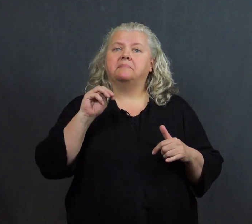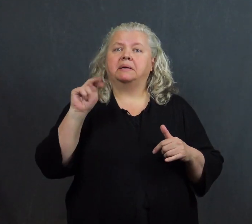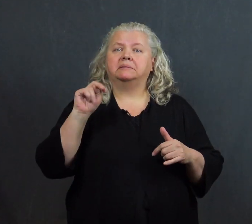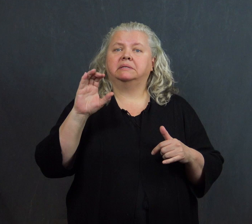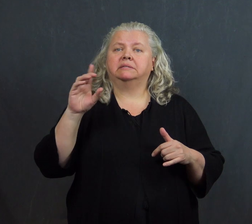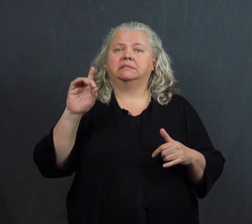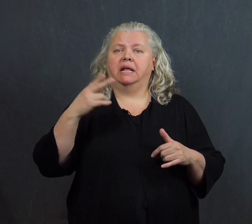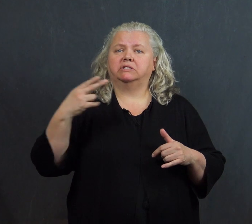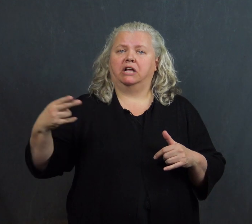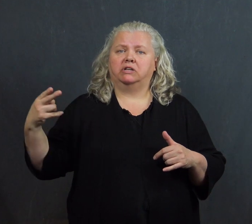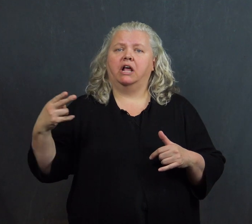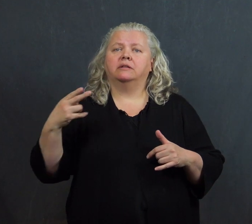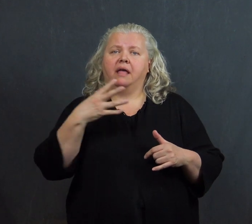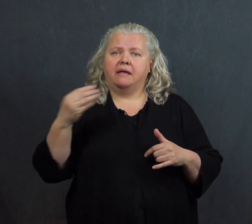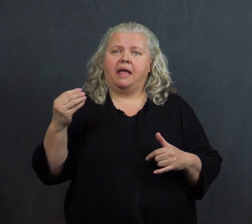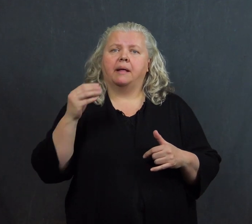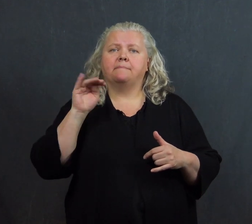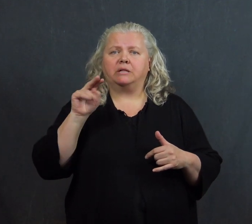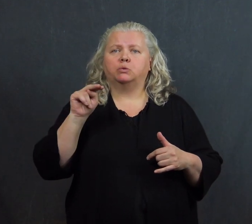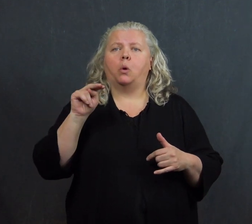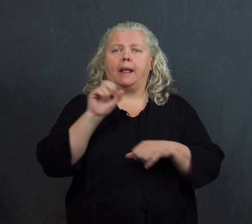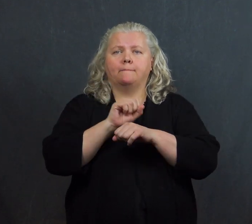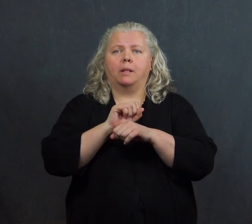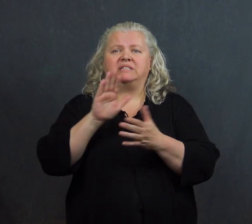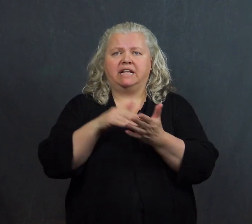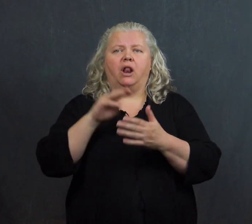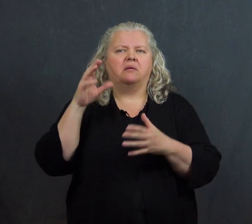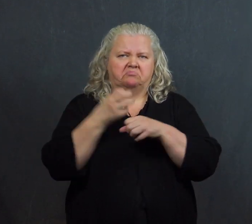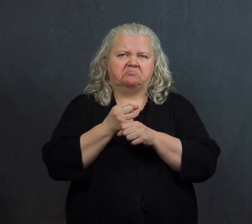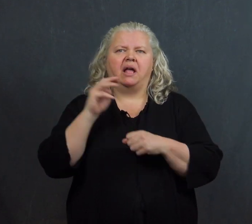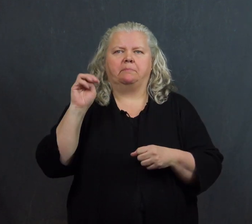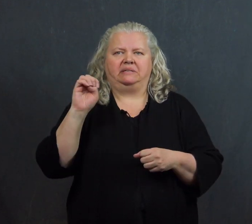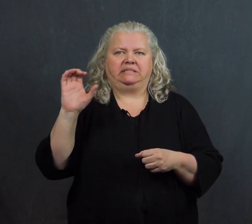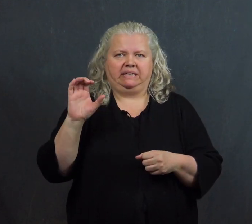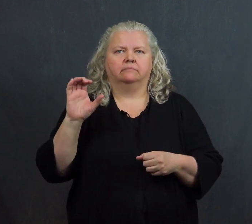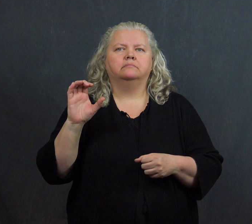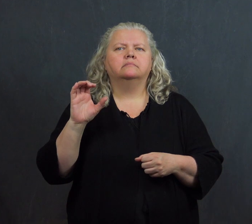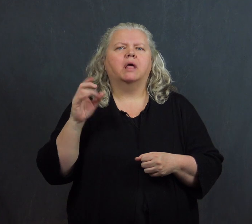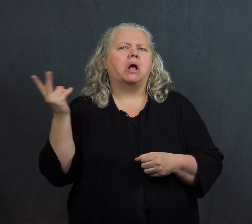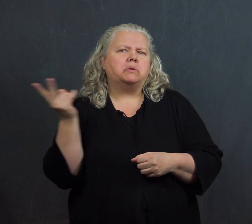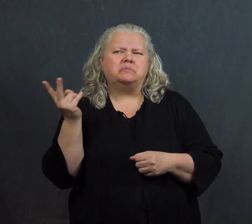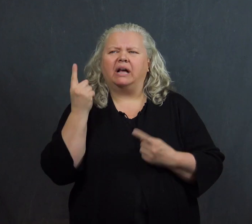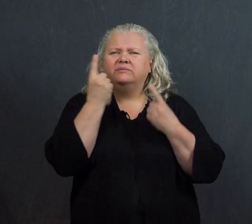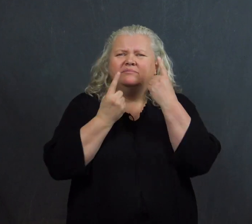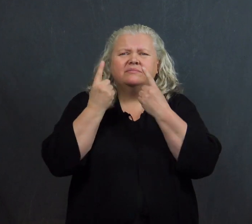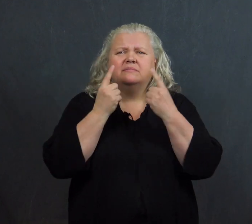At the same time, MNCDHH and the Minnesota Employment Center (MEC) have been considering